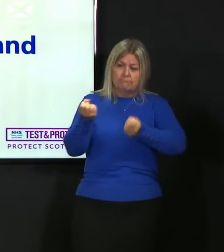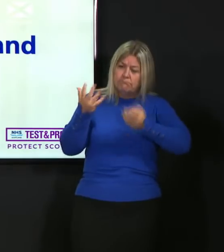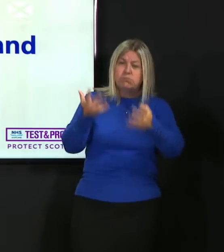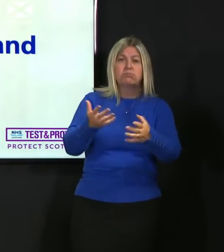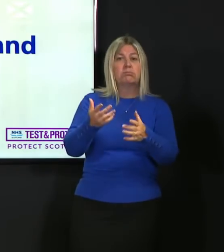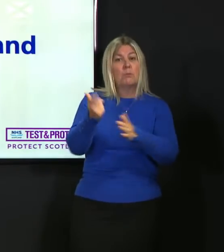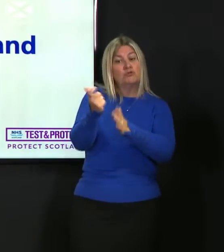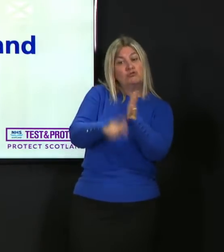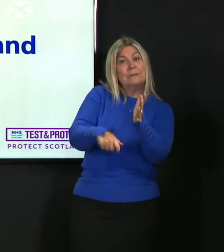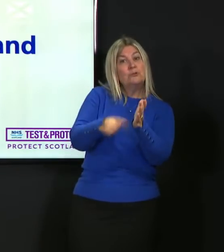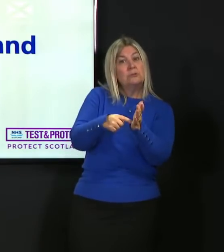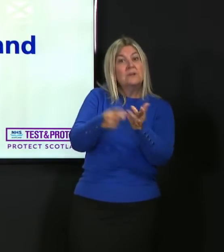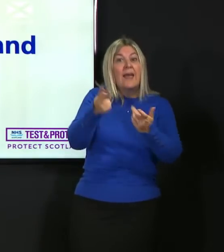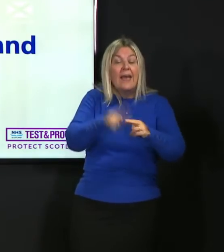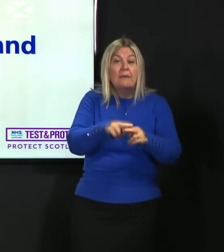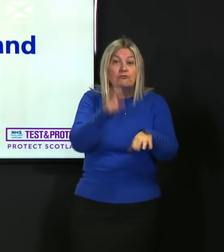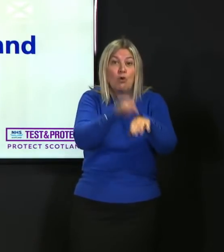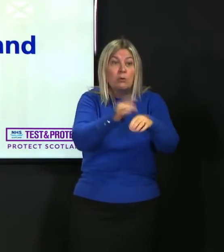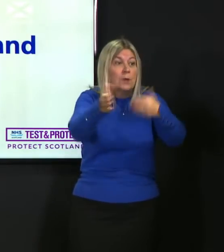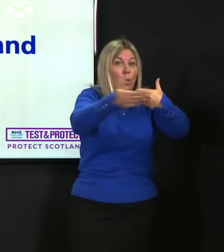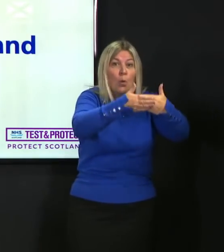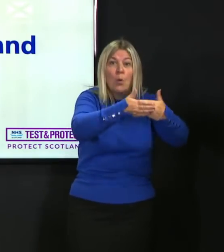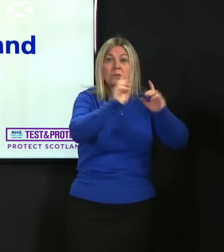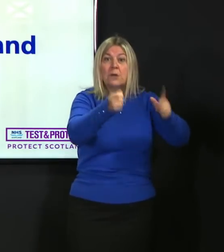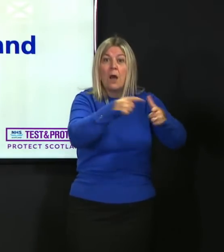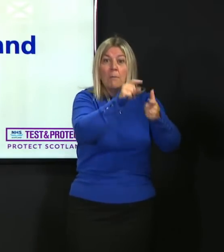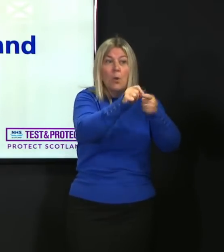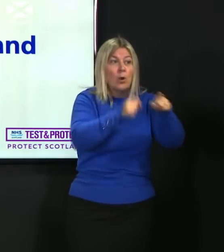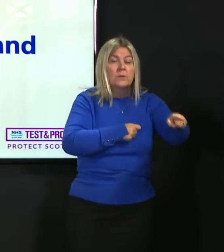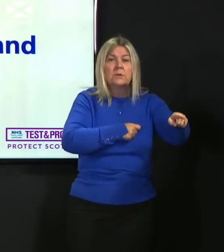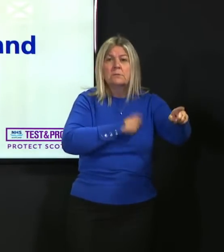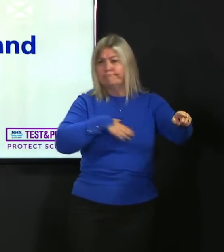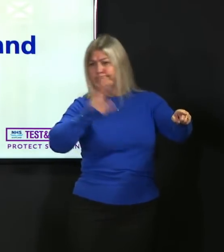if you run out and are unable to get your prescription for your GP at that time.